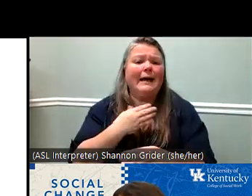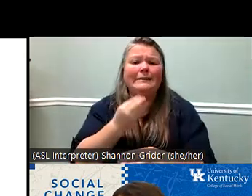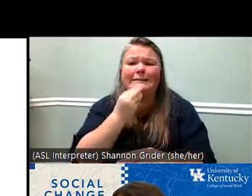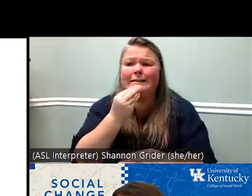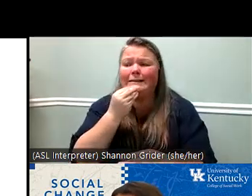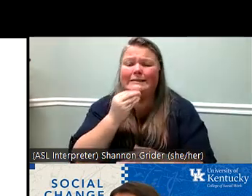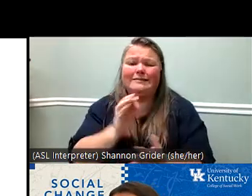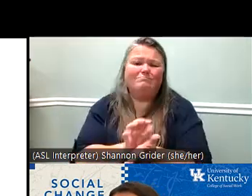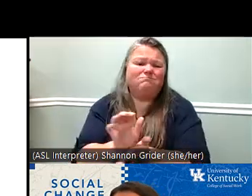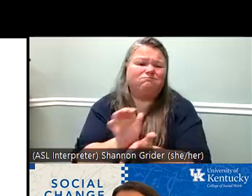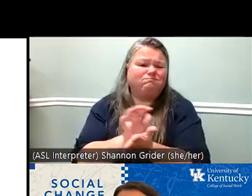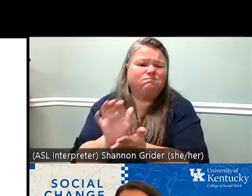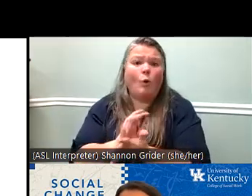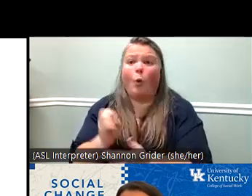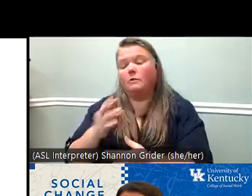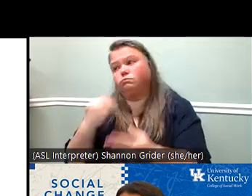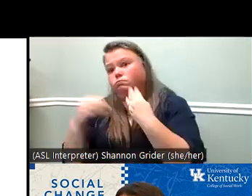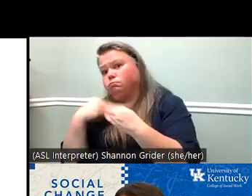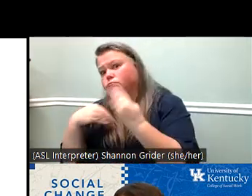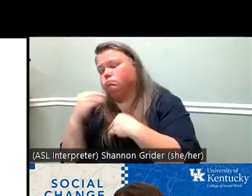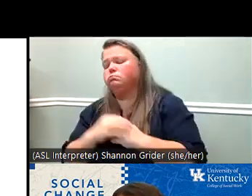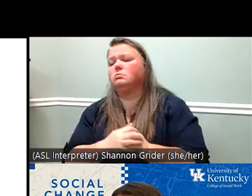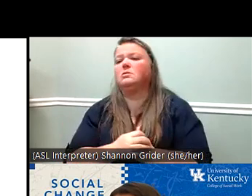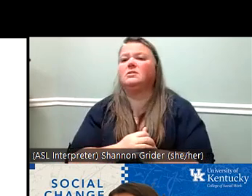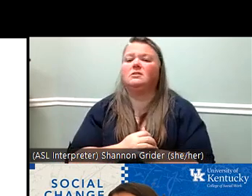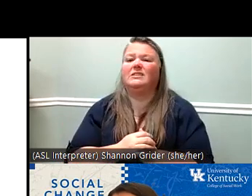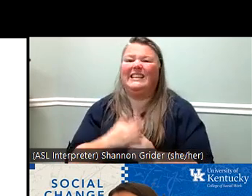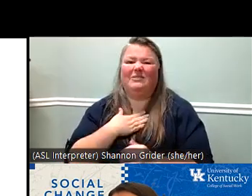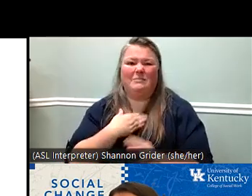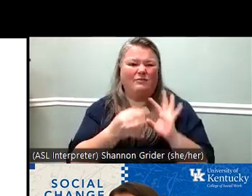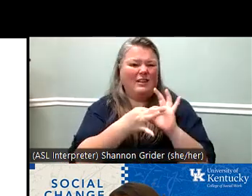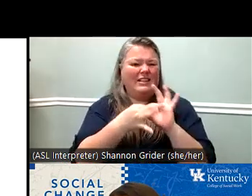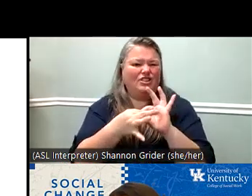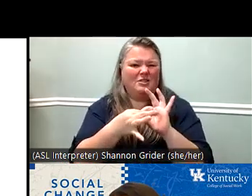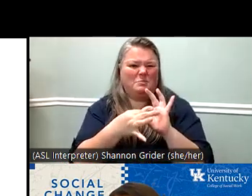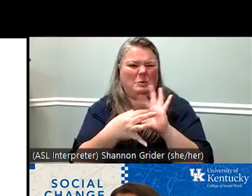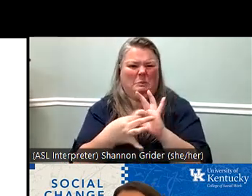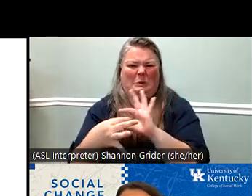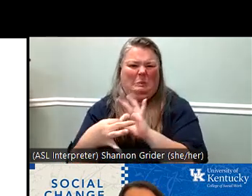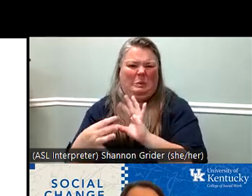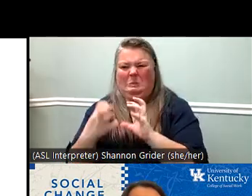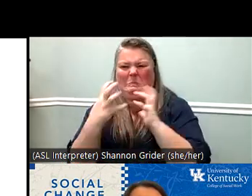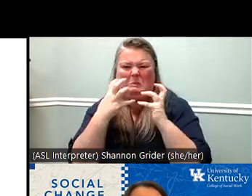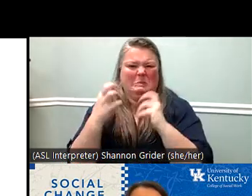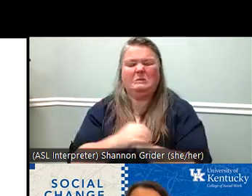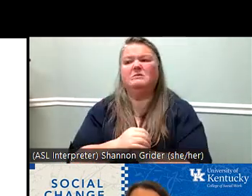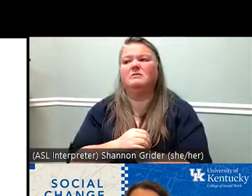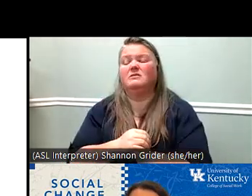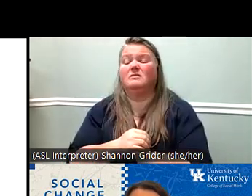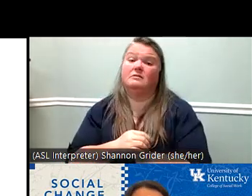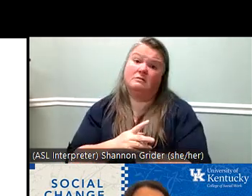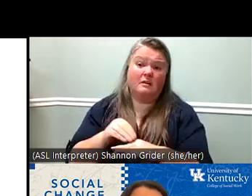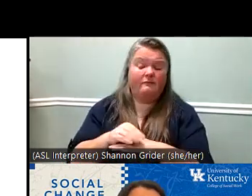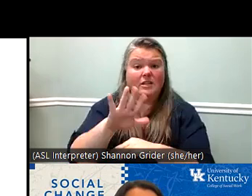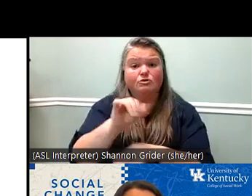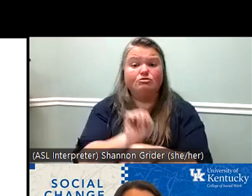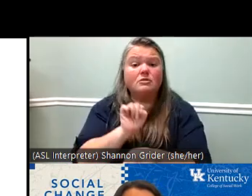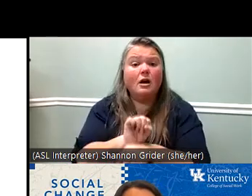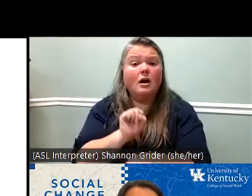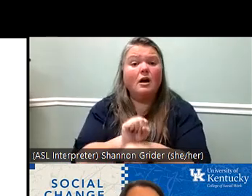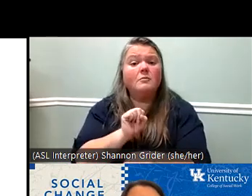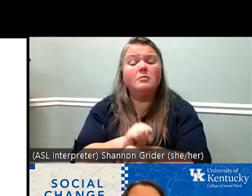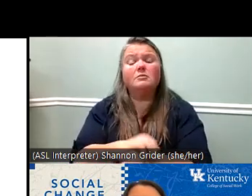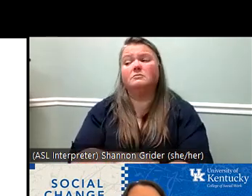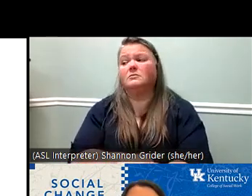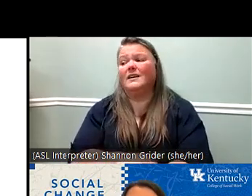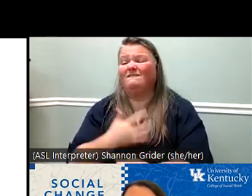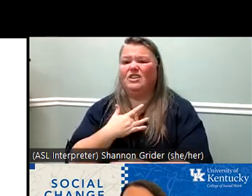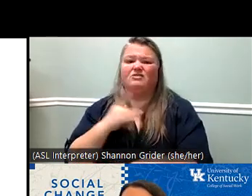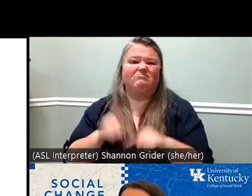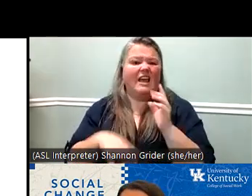KNOW WHERE YOU FALL IN THIS TRIANGLE IS HOW IMPACTED ARE YOU? SO IF A MENTAL HEALTH PROBLEM, IF YOU'RE REALLY STRUGGLING WITH DISTRESS AND IT IS AFFECTING YOUR SLEEP,